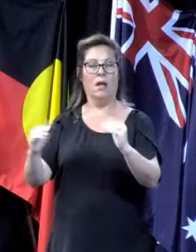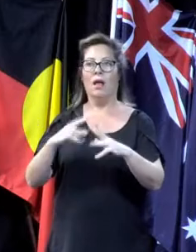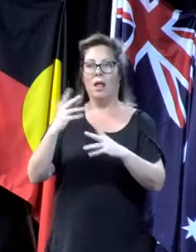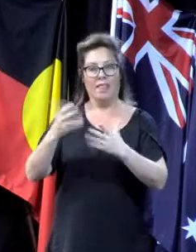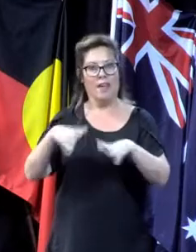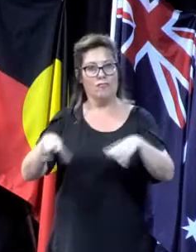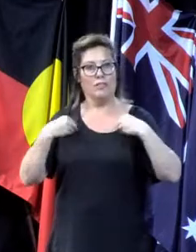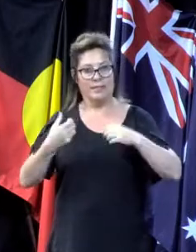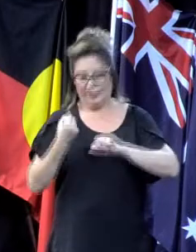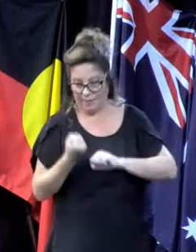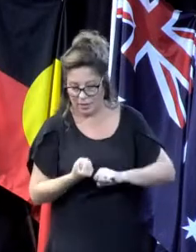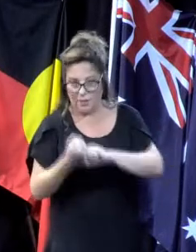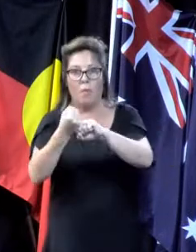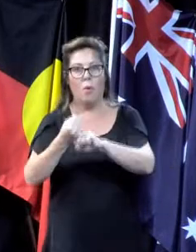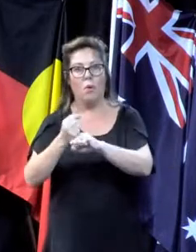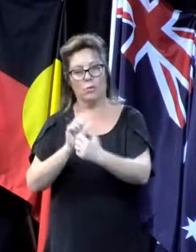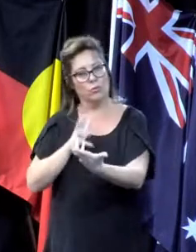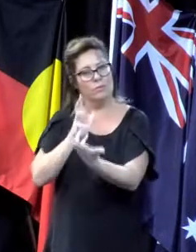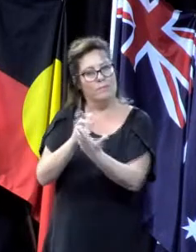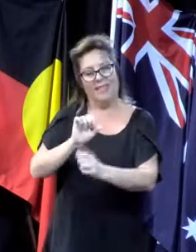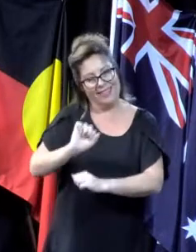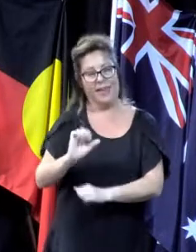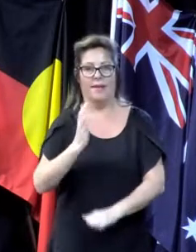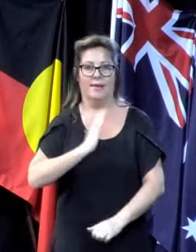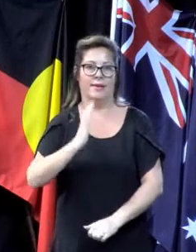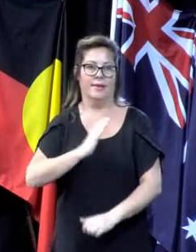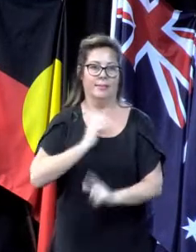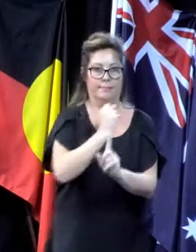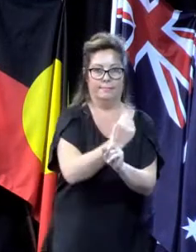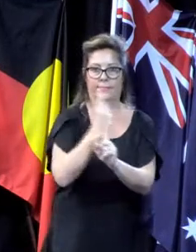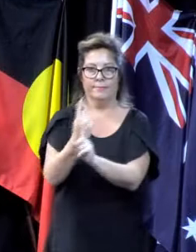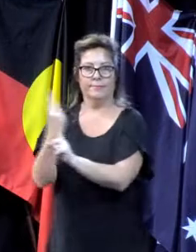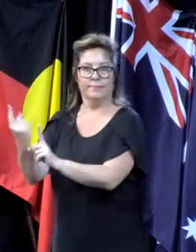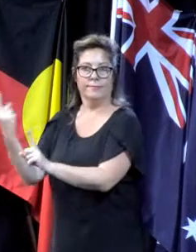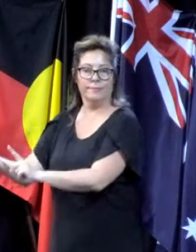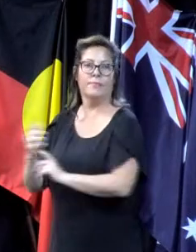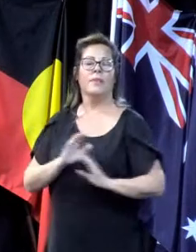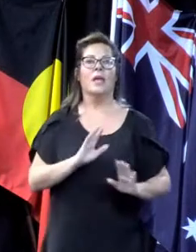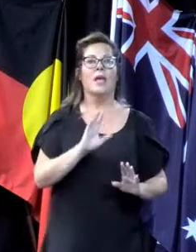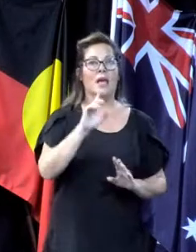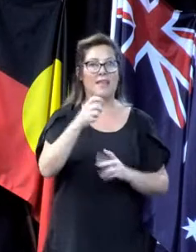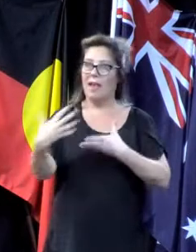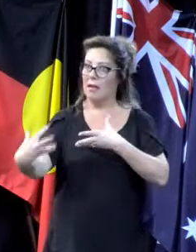for their complex needs. They attend all and participate in all school events.